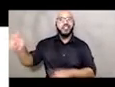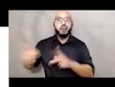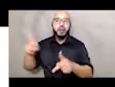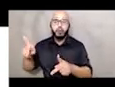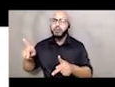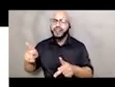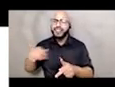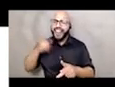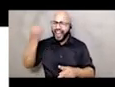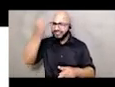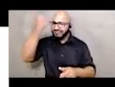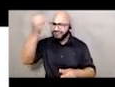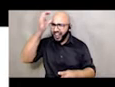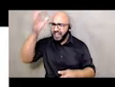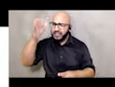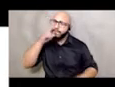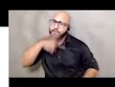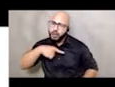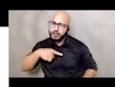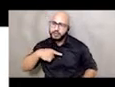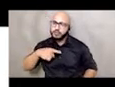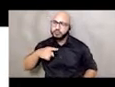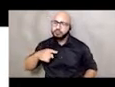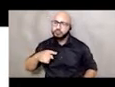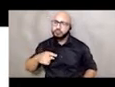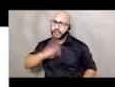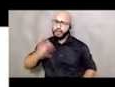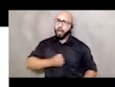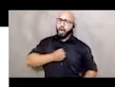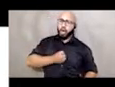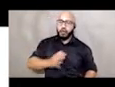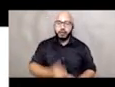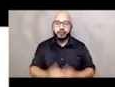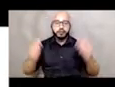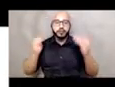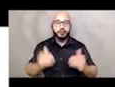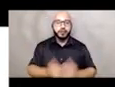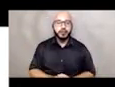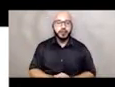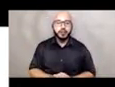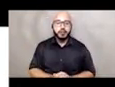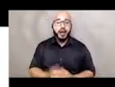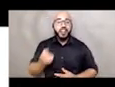Also understand how much flexibility to allow. And what I mean by this is not to allow